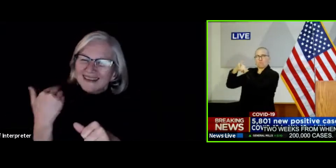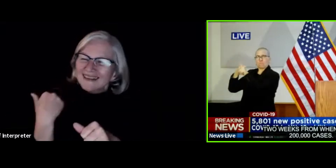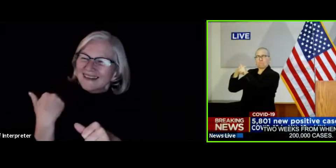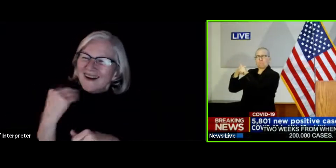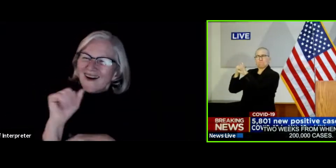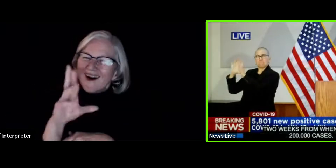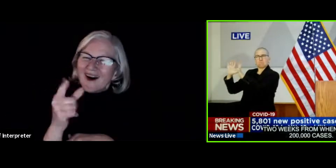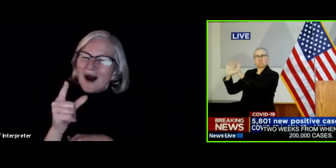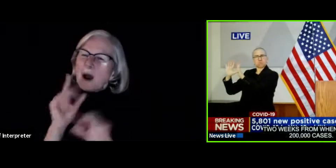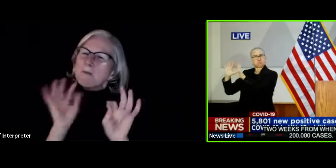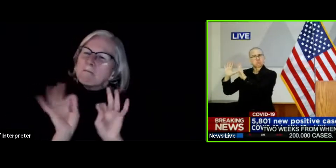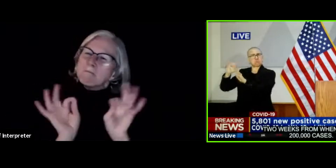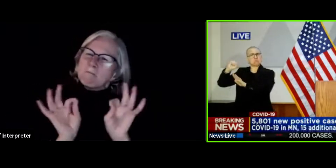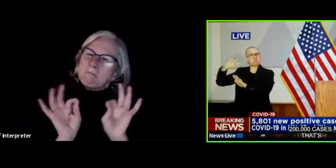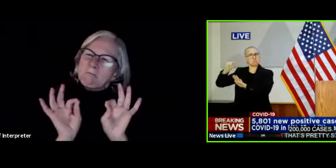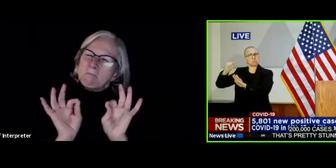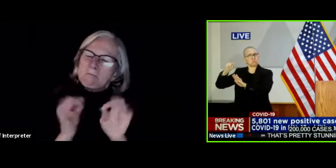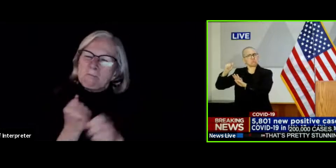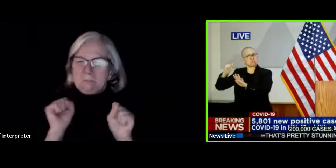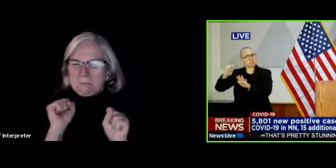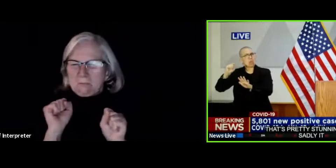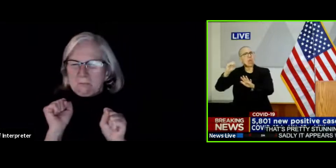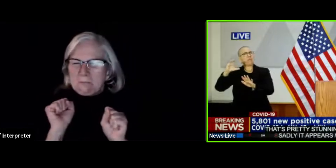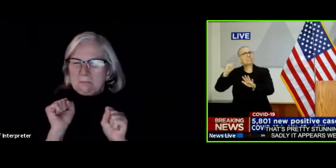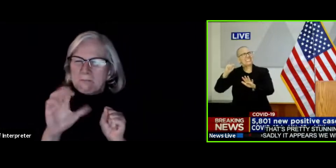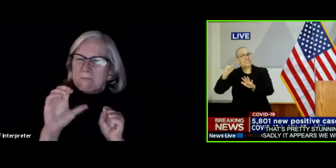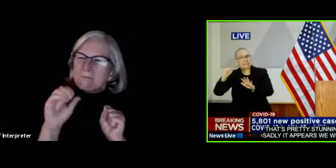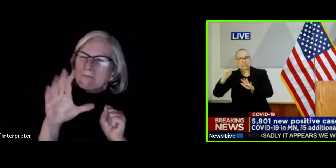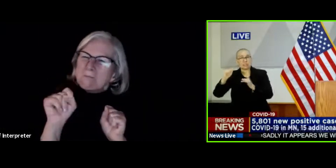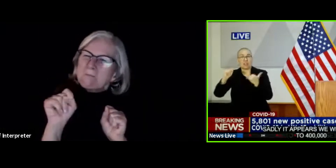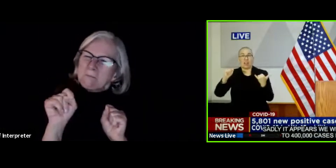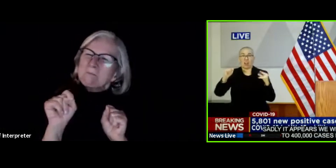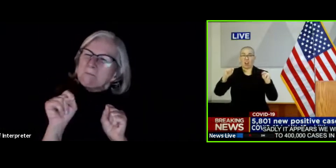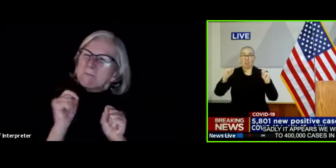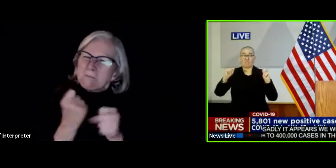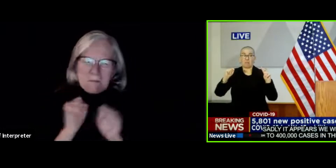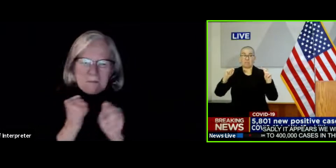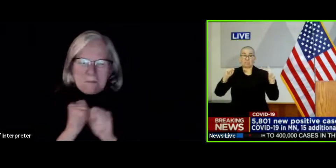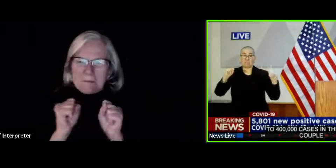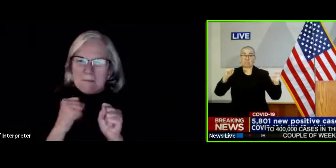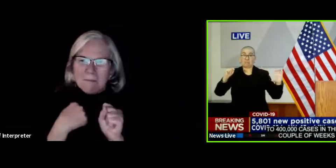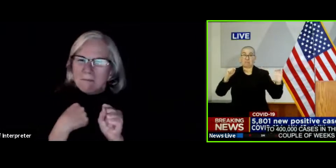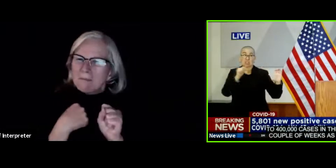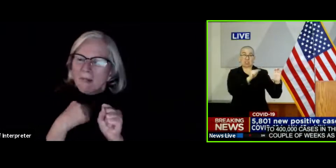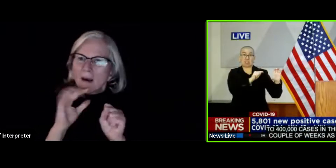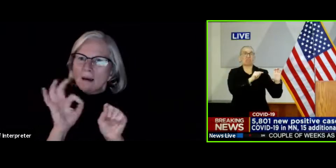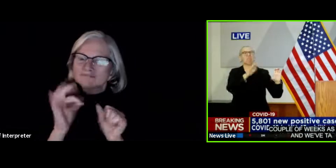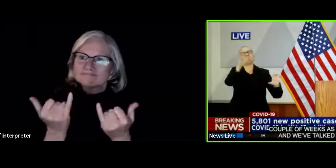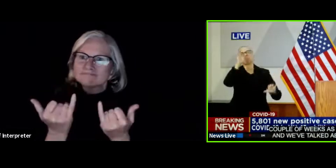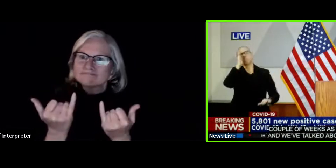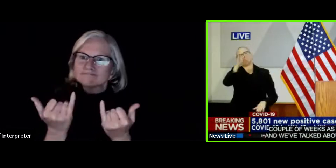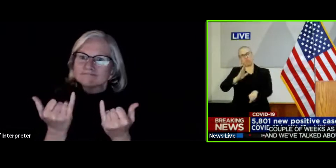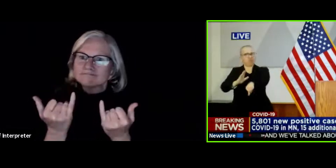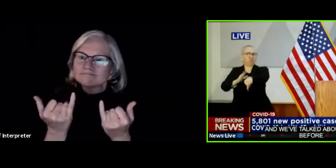MUCH, MUCH HIGHER RISK AS WE HEADS NOW INTO DECEMBER. I WOULD JUST LIKE ONE DAY OF DATA CAN'T MAKE US FEEL TOO